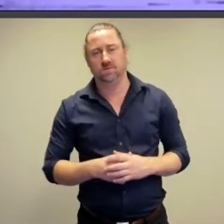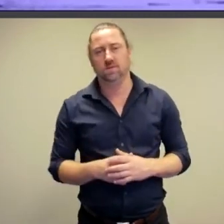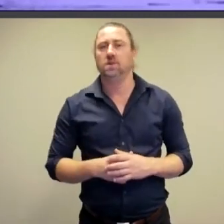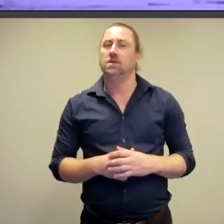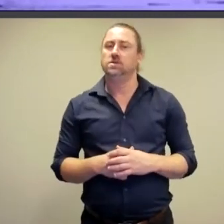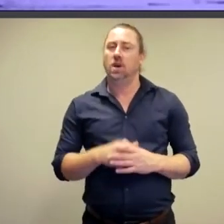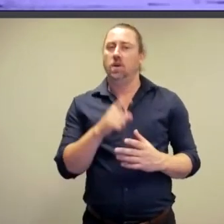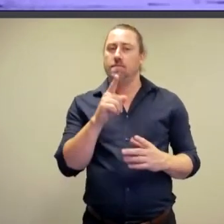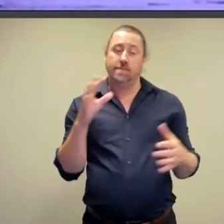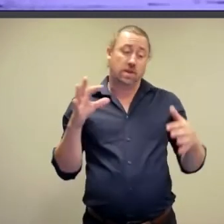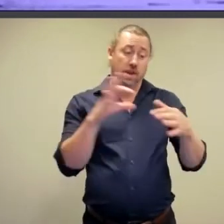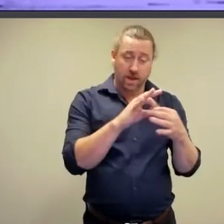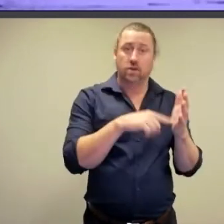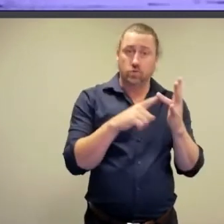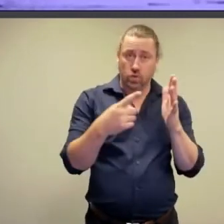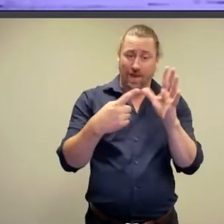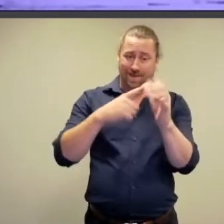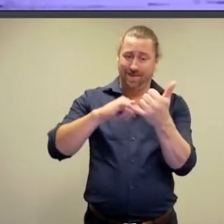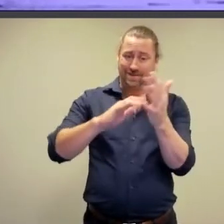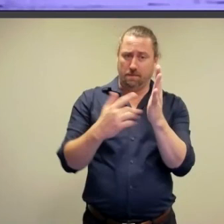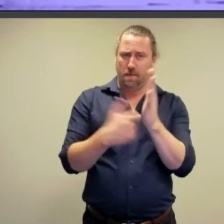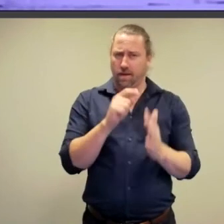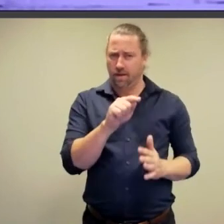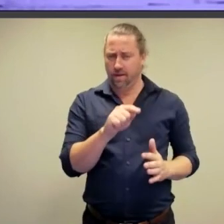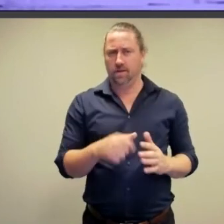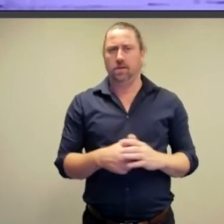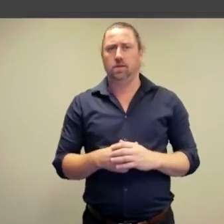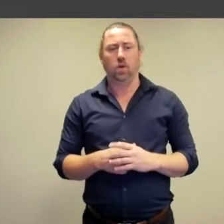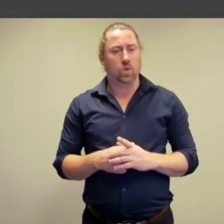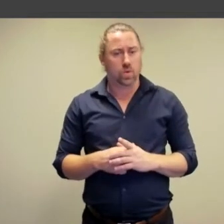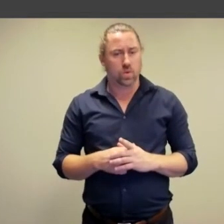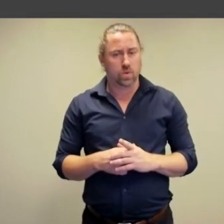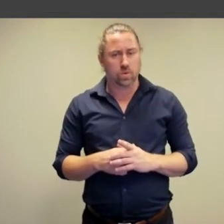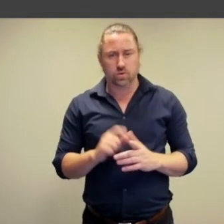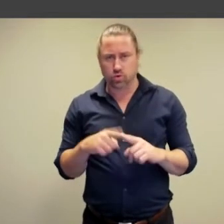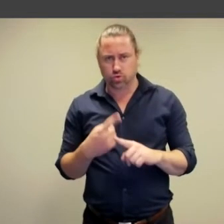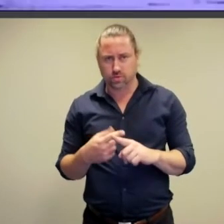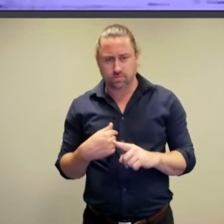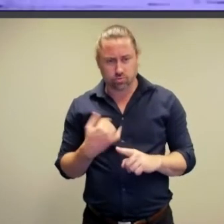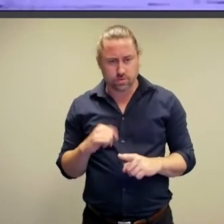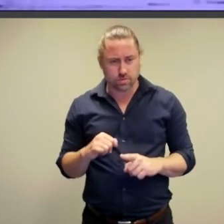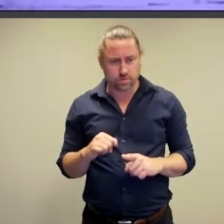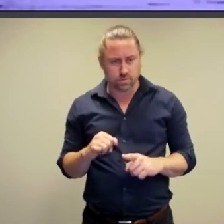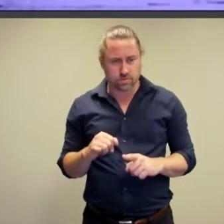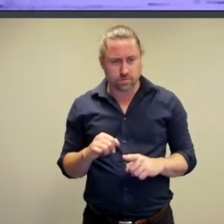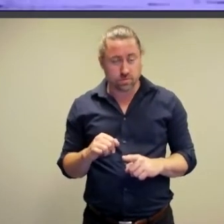context of ASMR. Oh, excuse me,